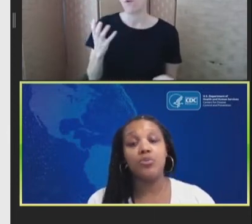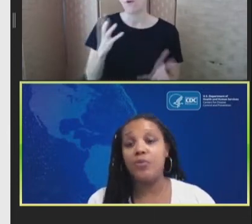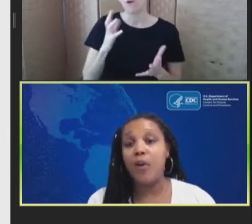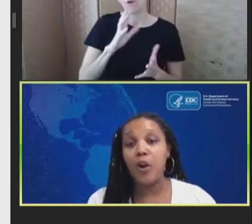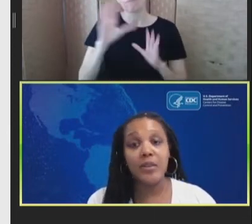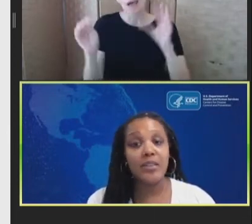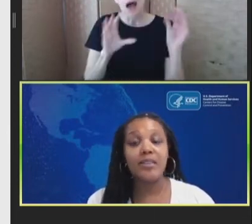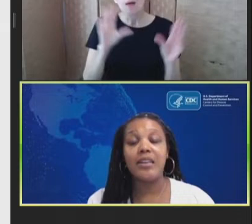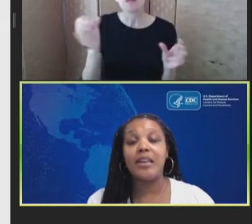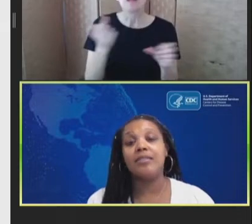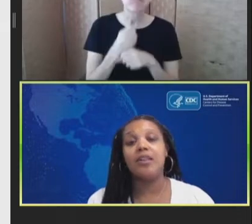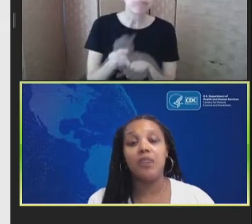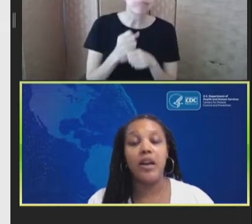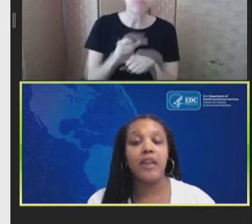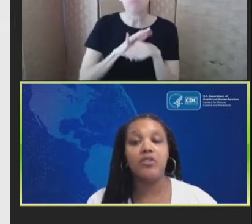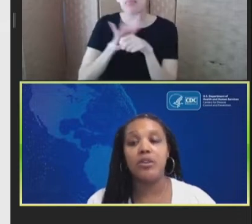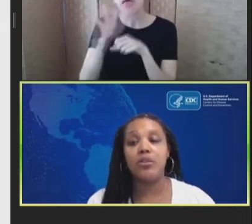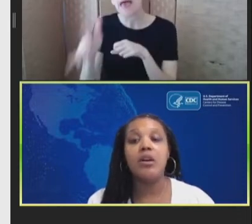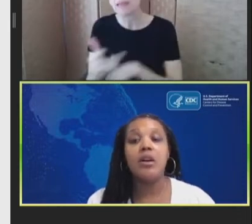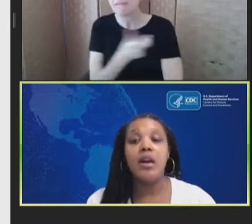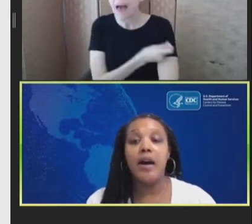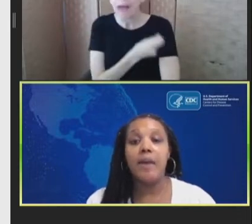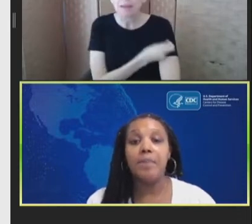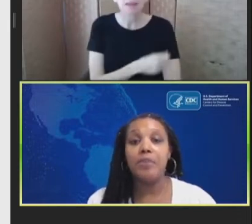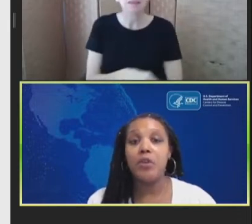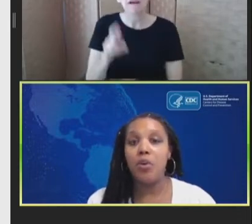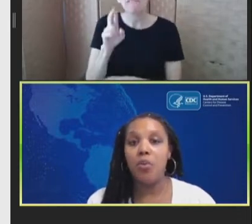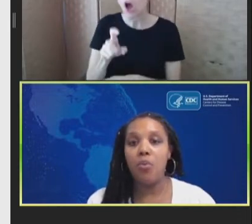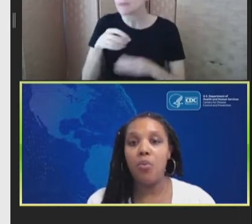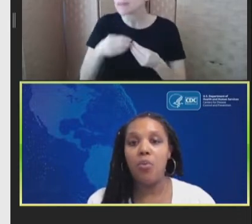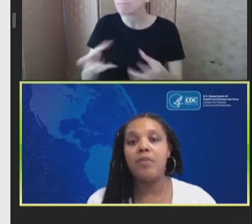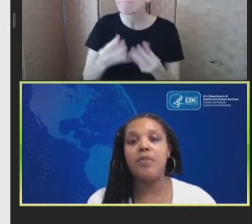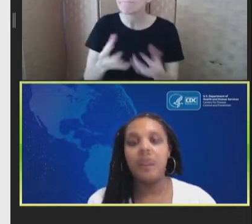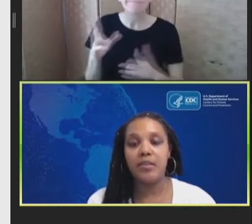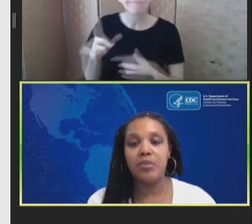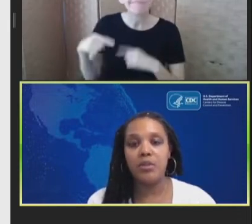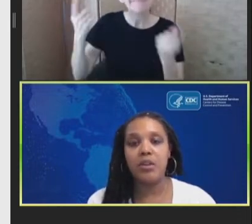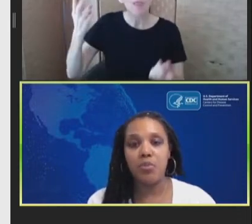through pharmacies, et cetera. And so, you know, one of the things that we really